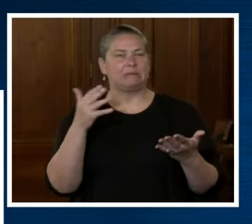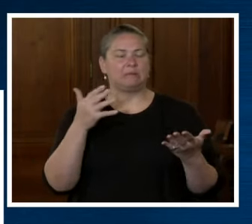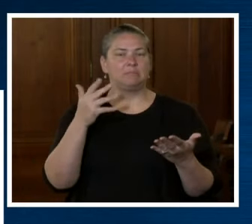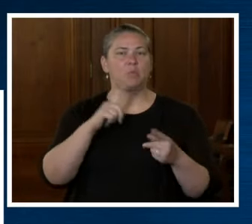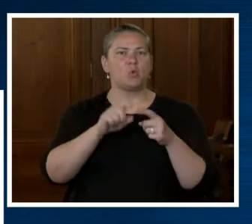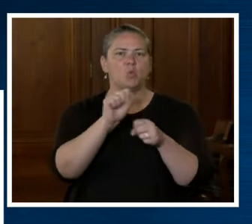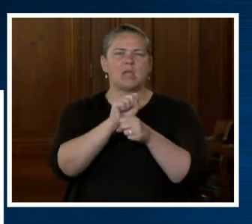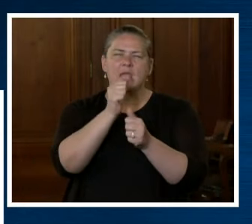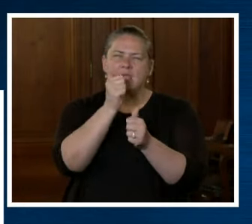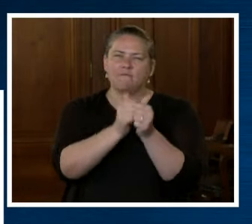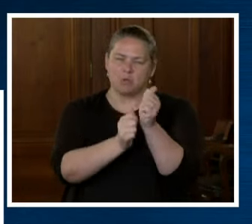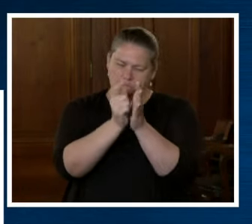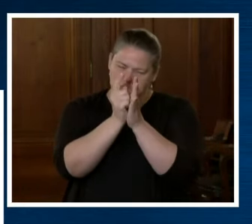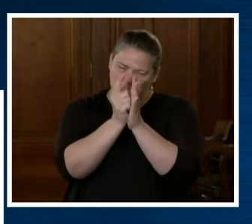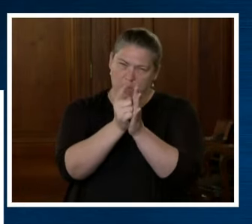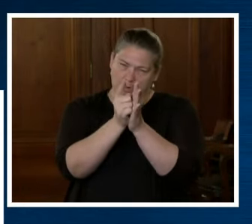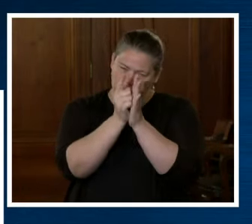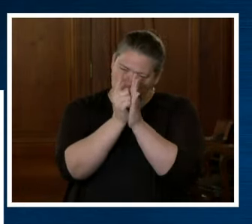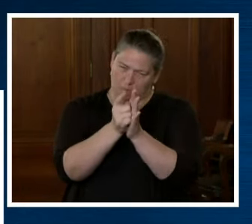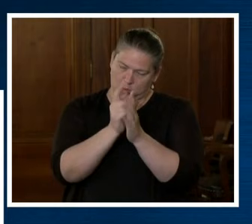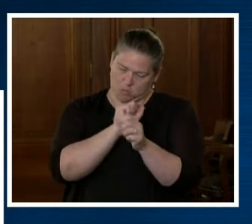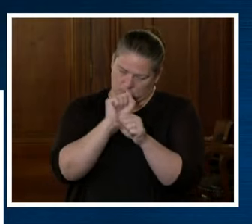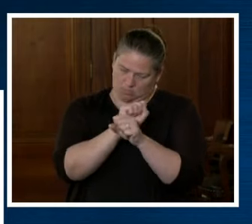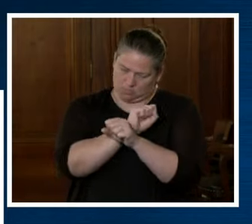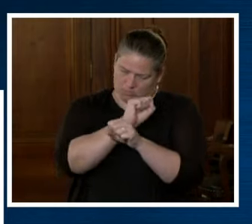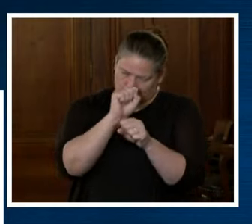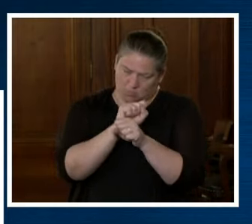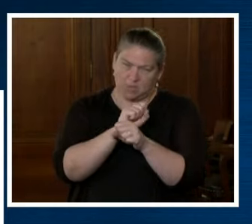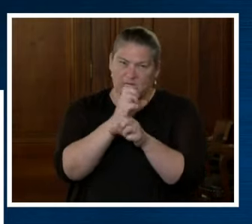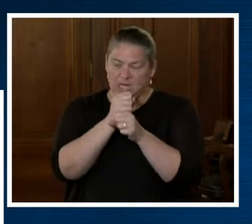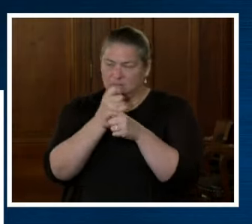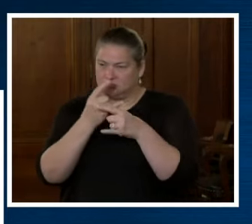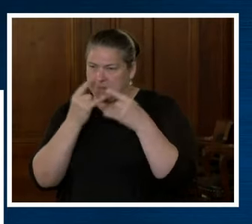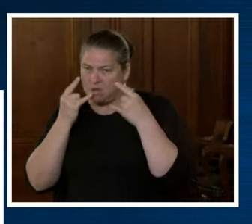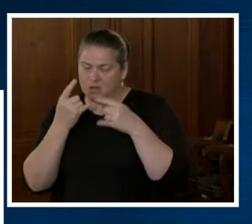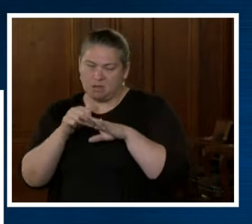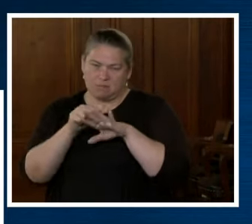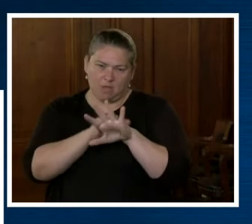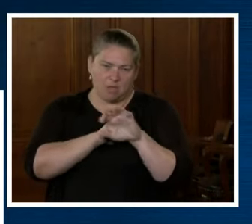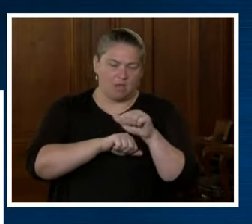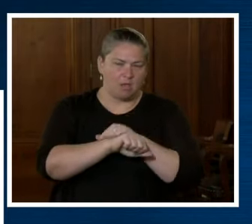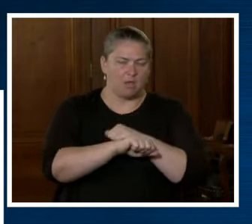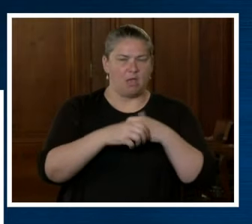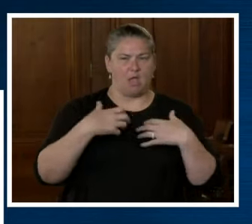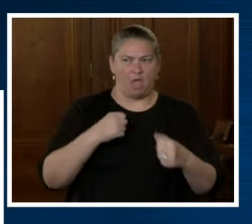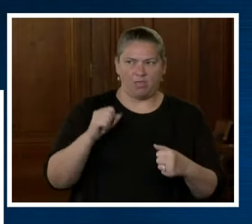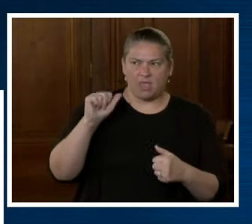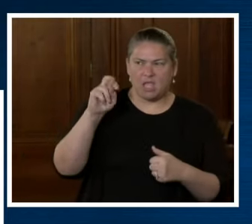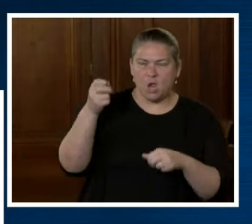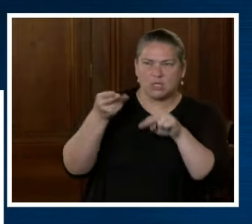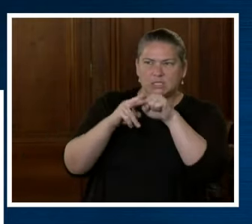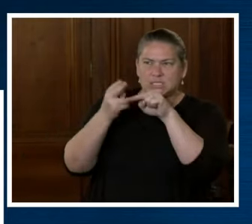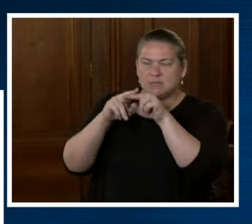THROUGH THOSE TIMES. AGAIN LATER WEARING A FACE MASK IN PUBLIC CAME FROM THE WHITE HOUSE.